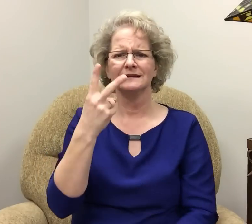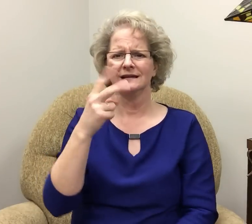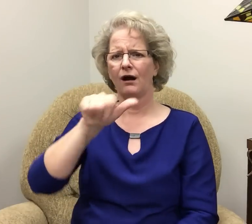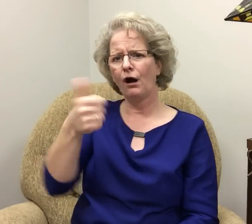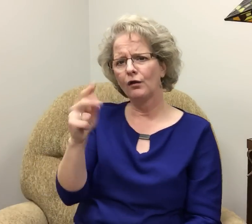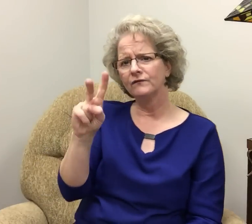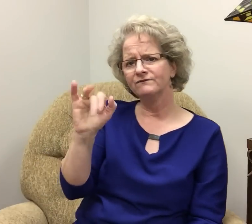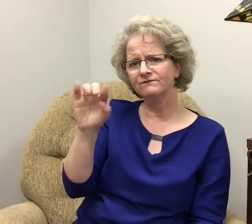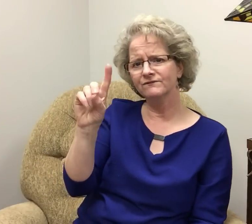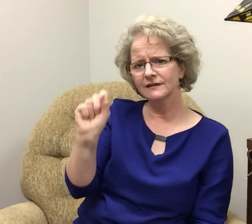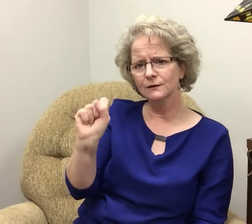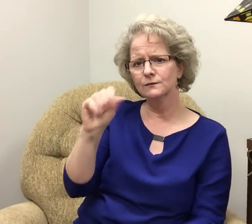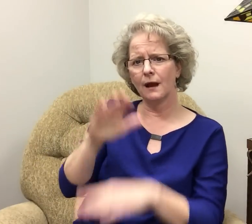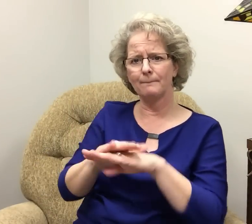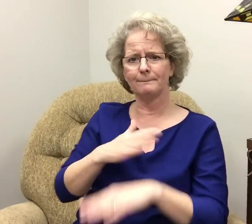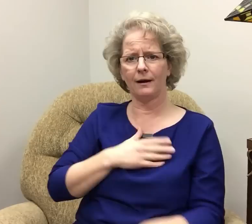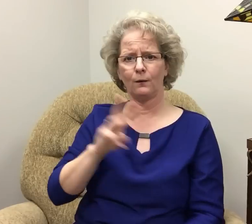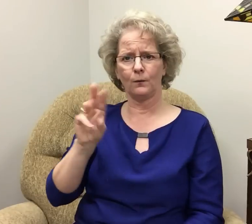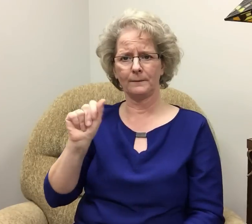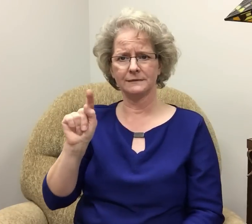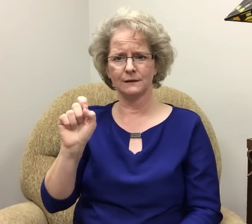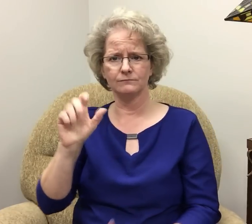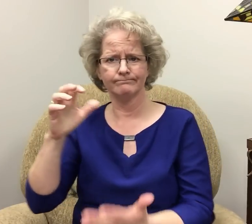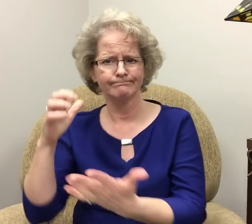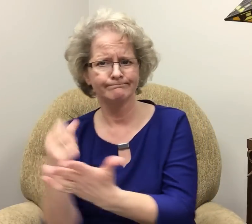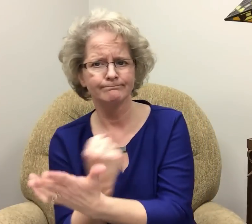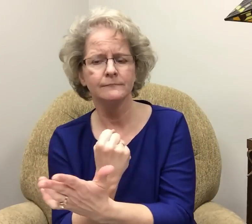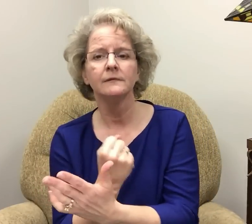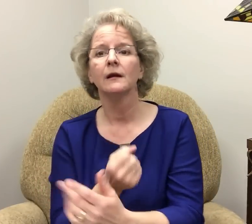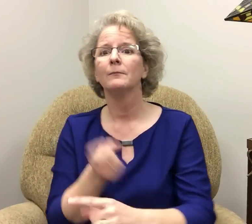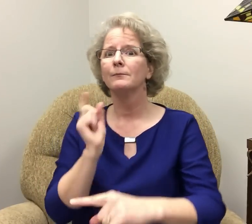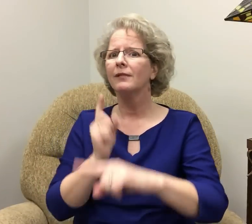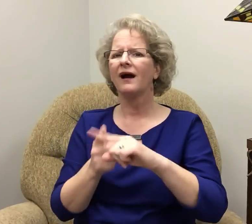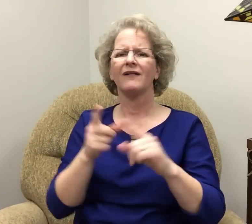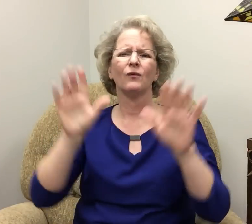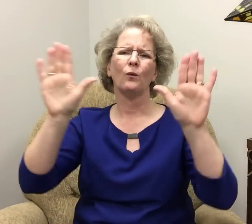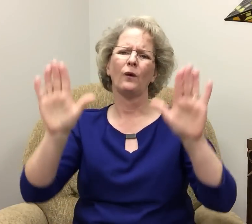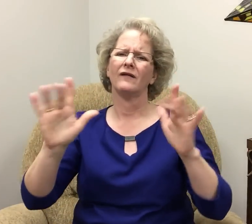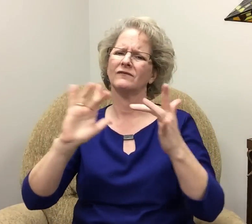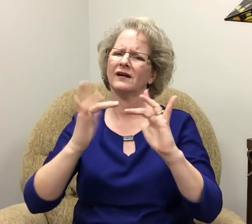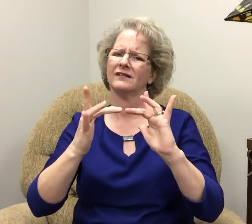I think that's all for now on this topic, but I encourage you to take a look at the